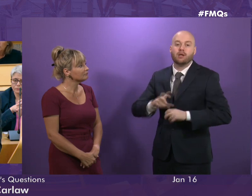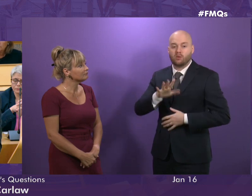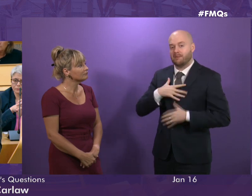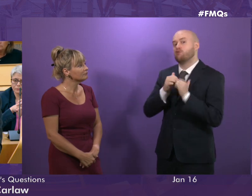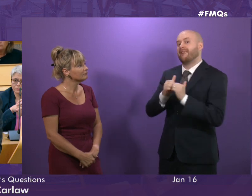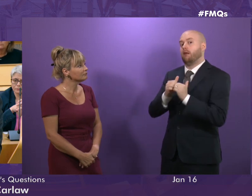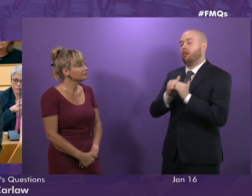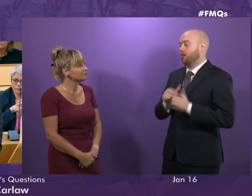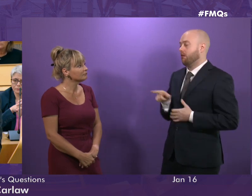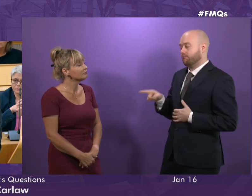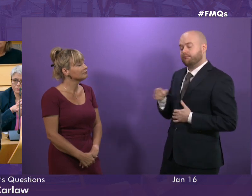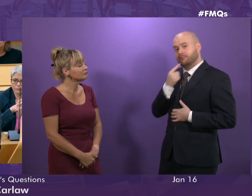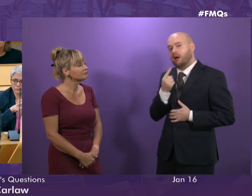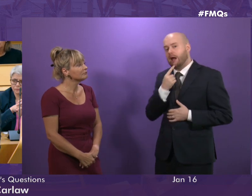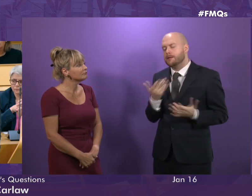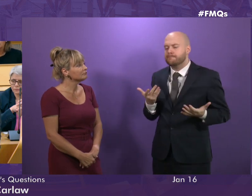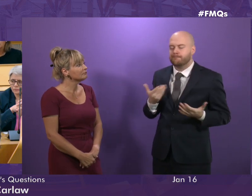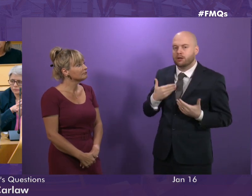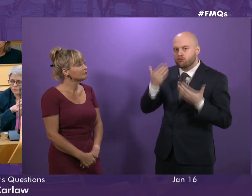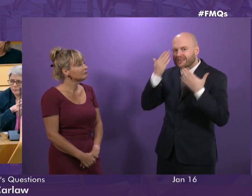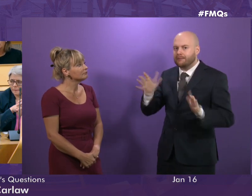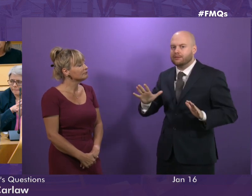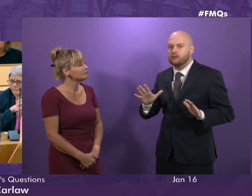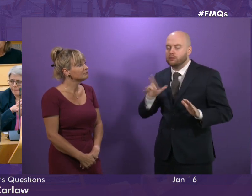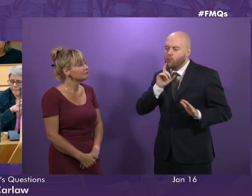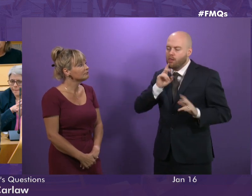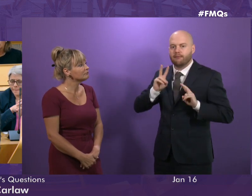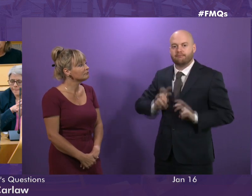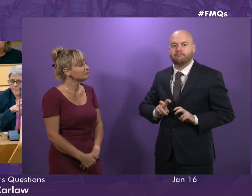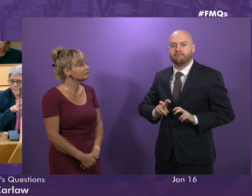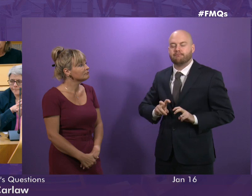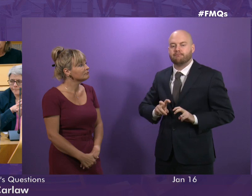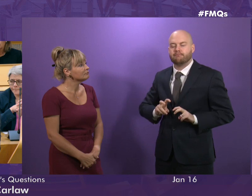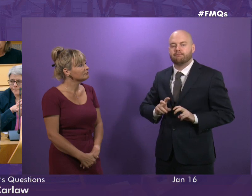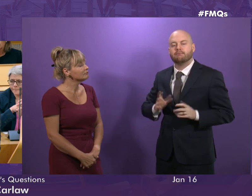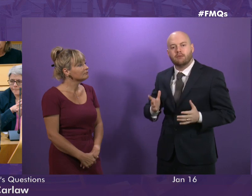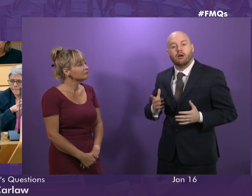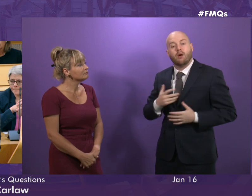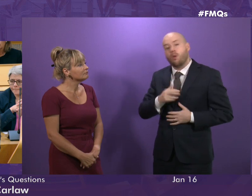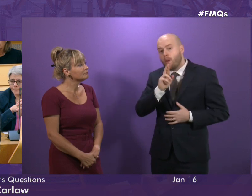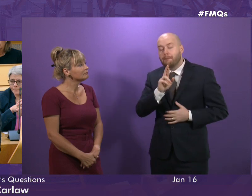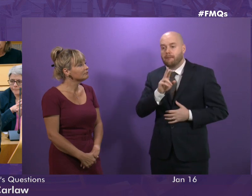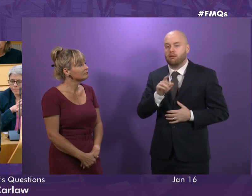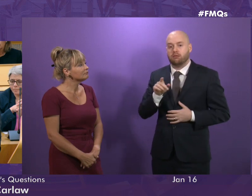the will of Parliament. In so doing, does she also accept—as do